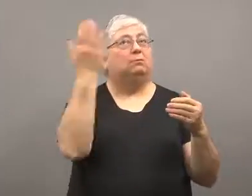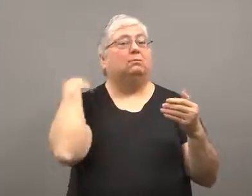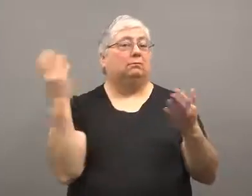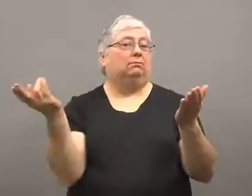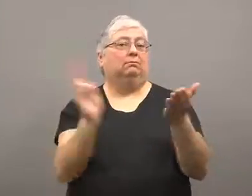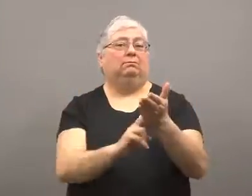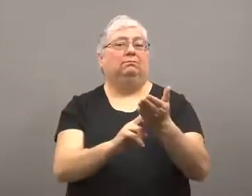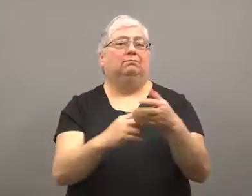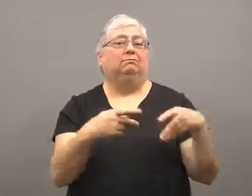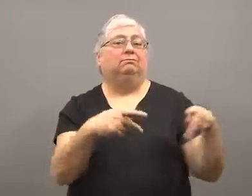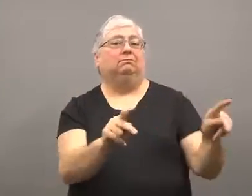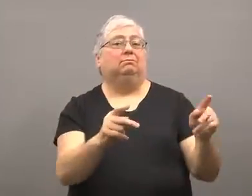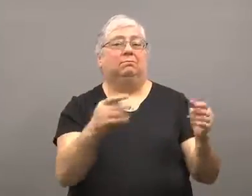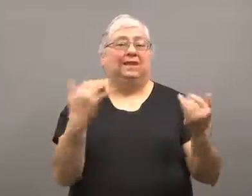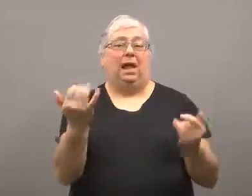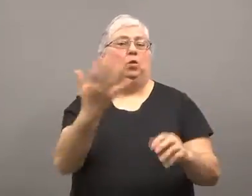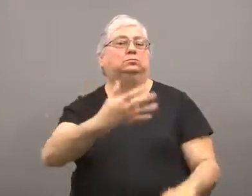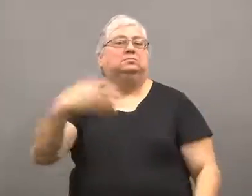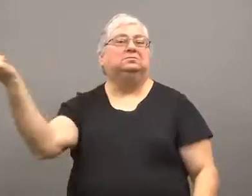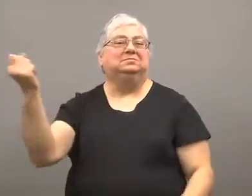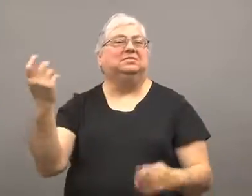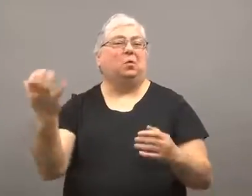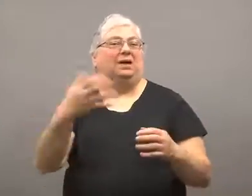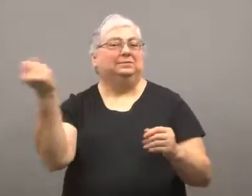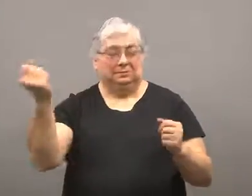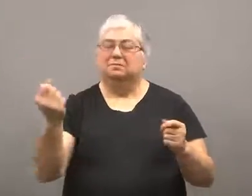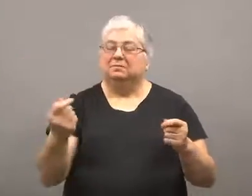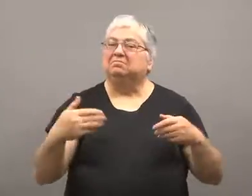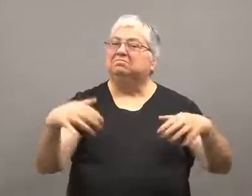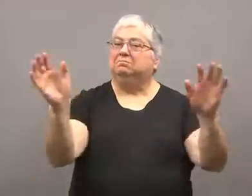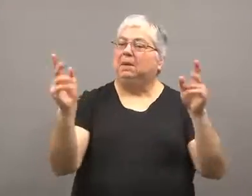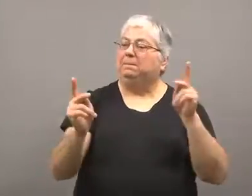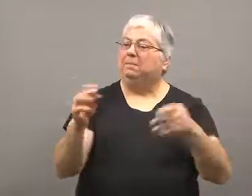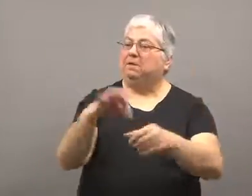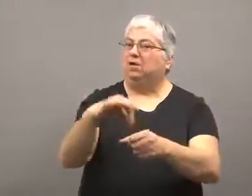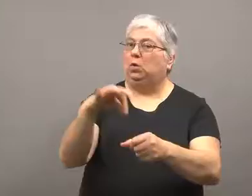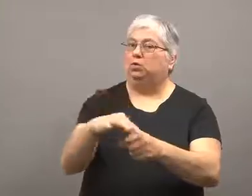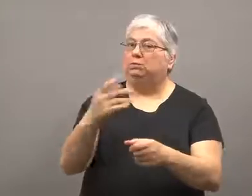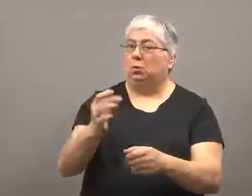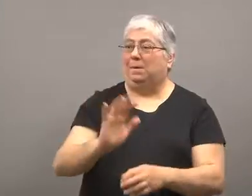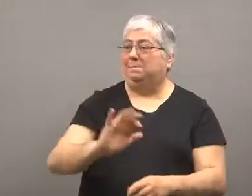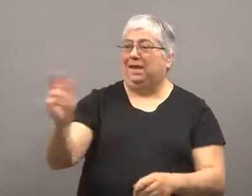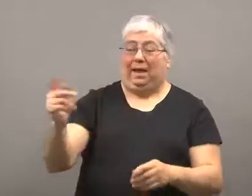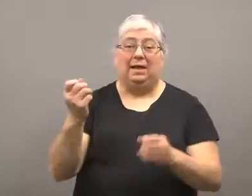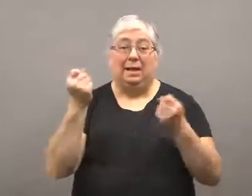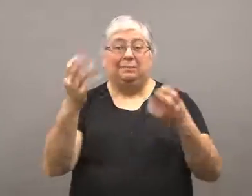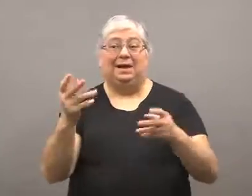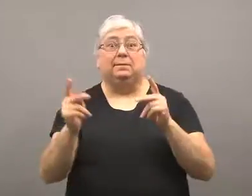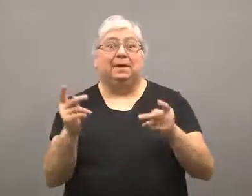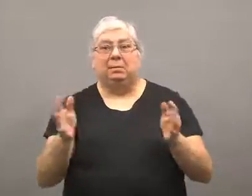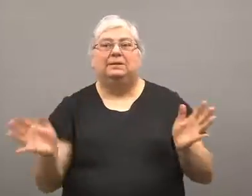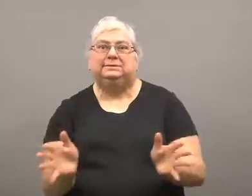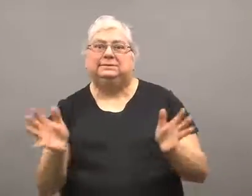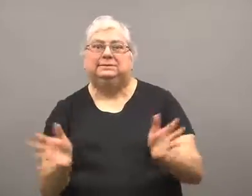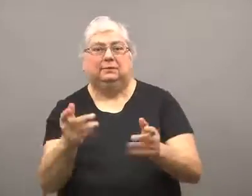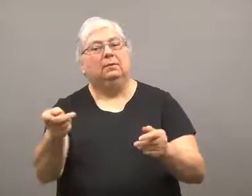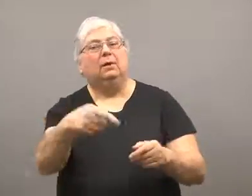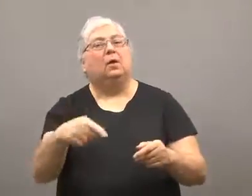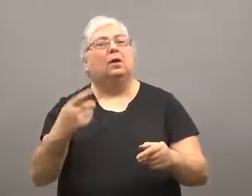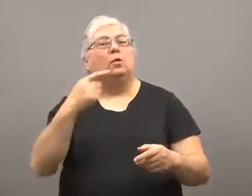An agreement was signed but now Russia wants it back.